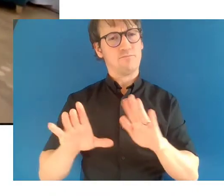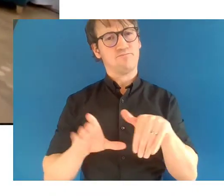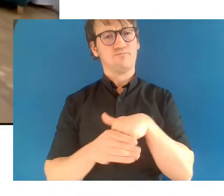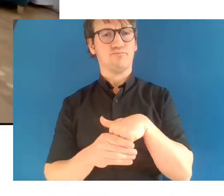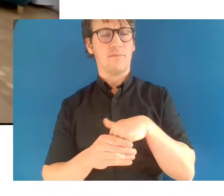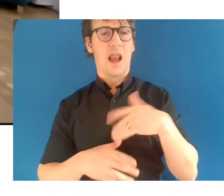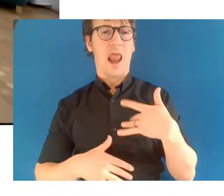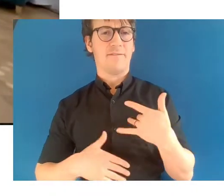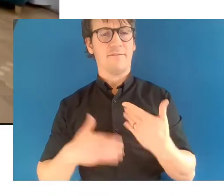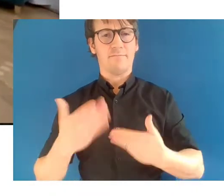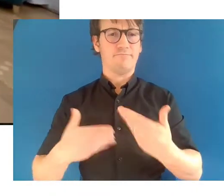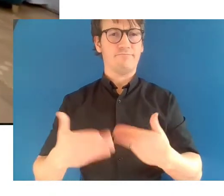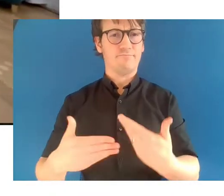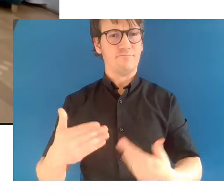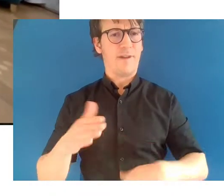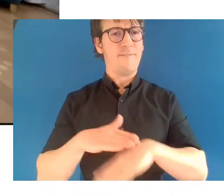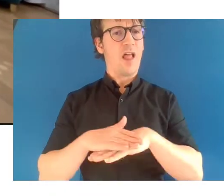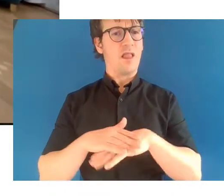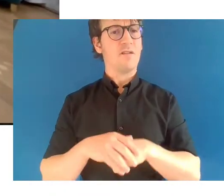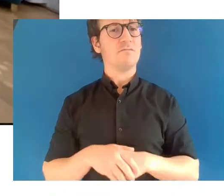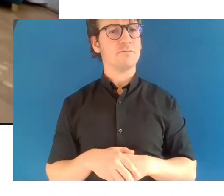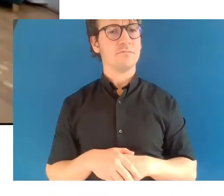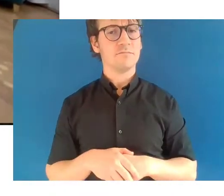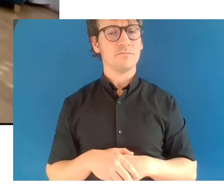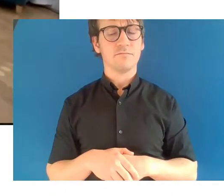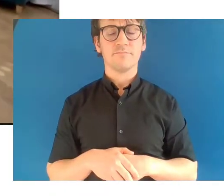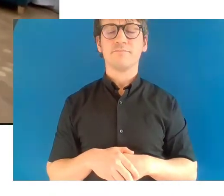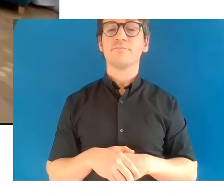of life to the fullest?